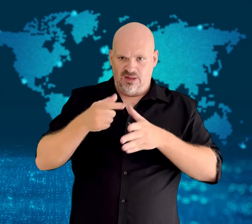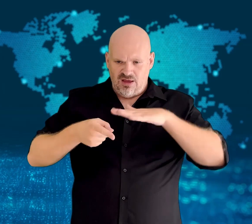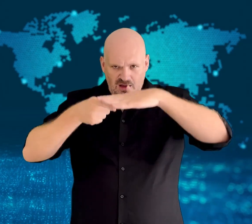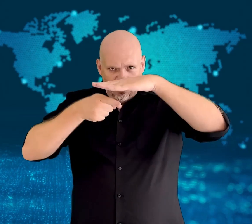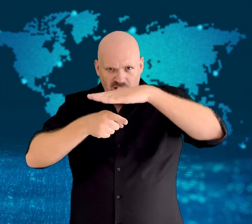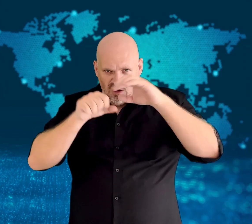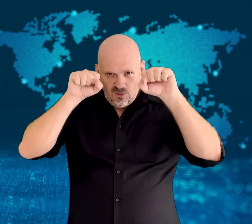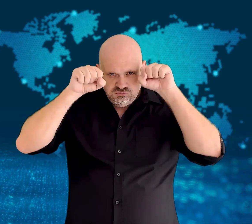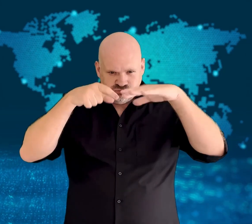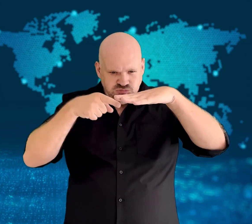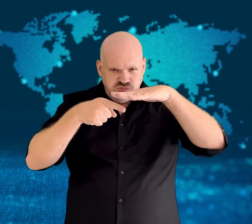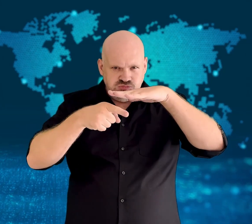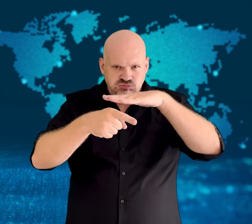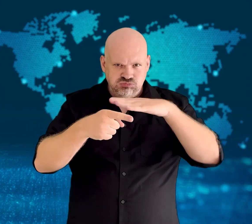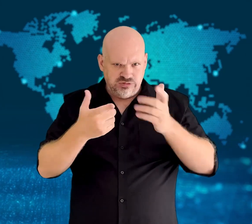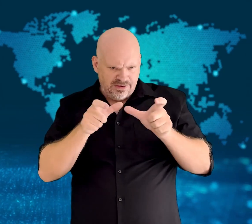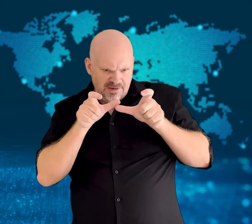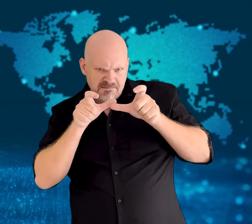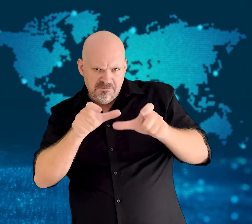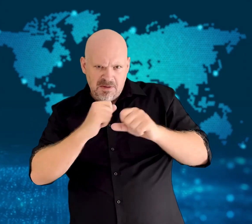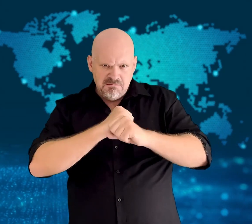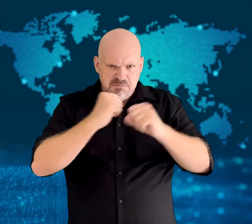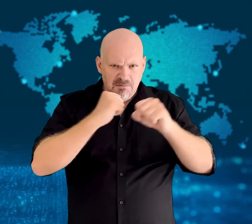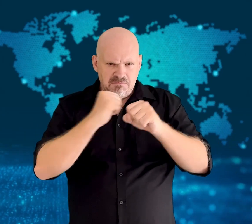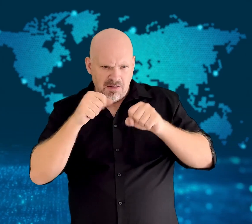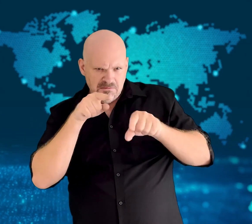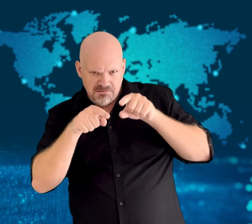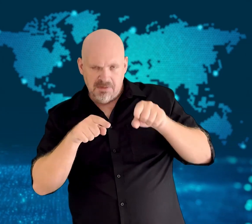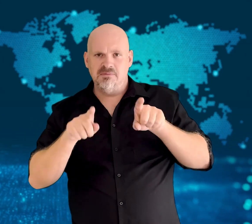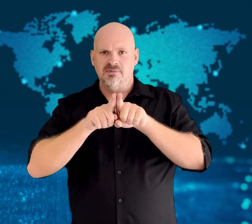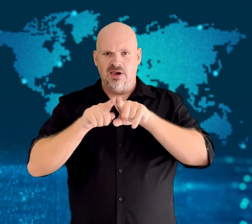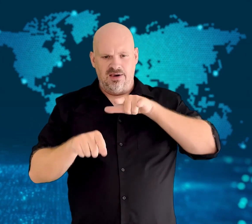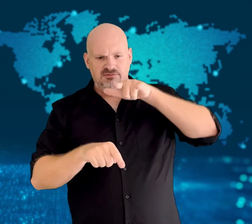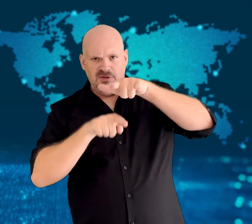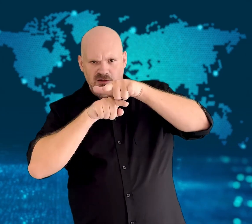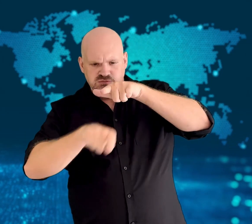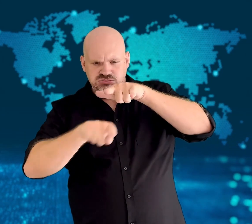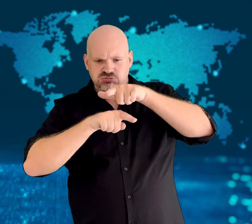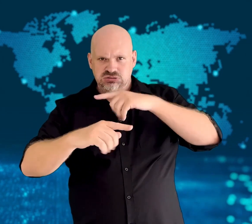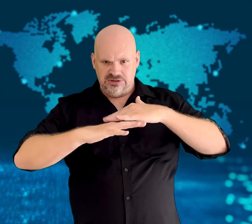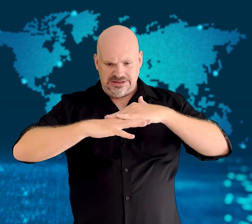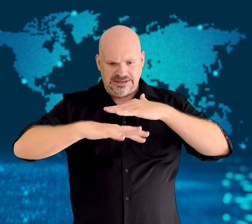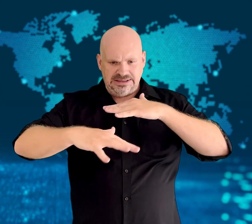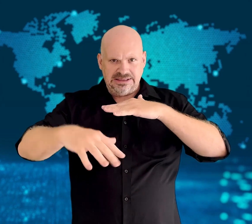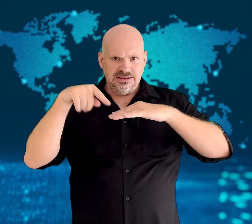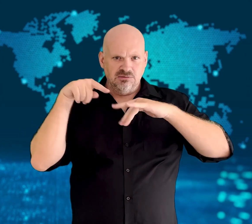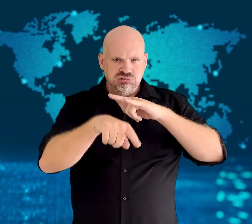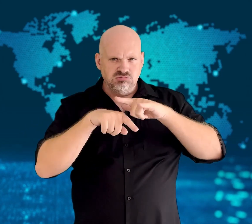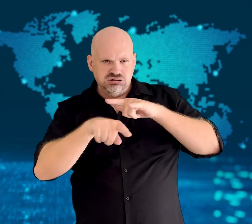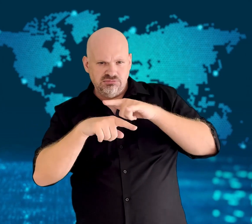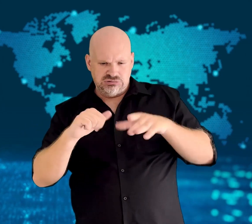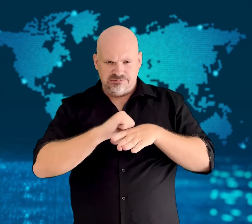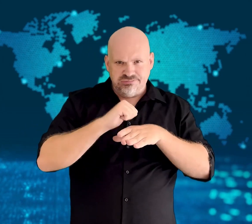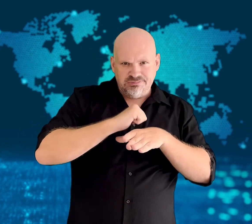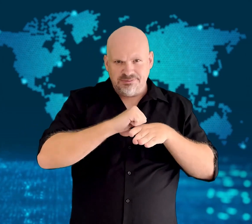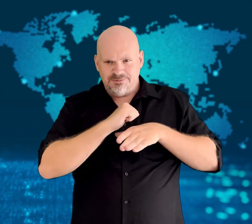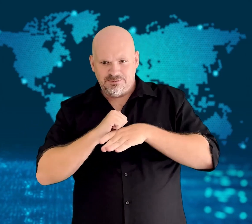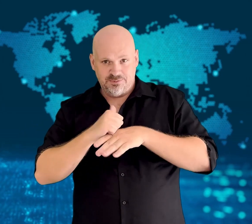Their extended drills forced ships to detour to reach